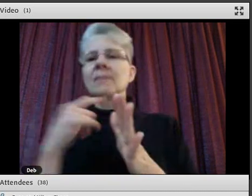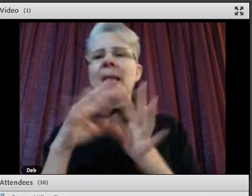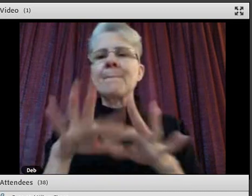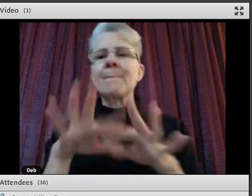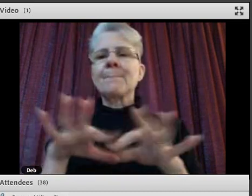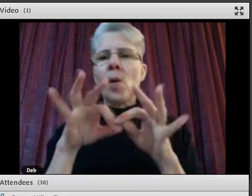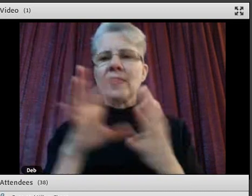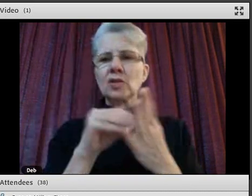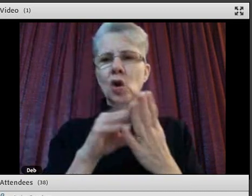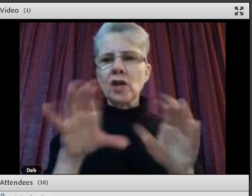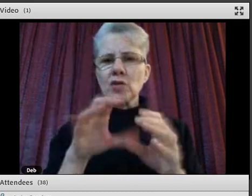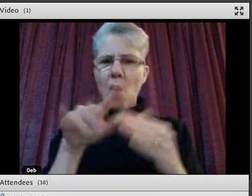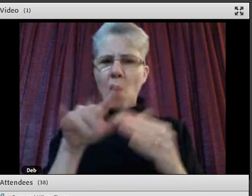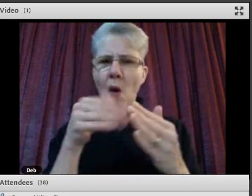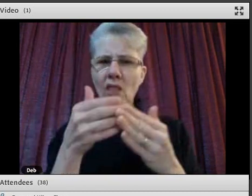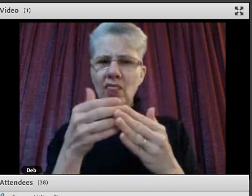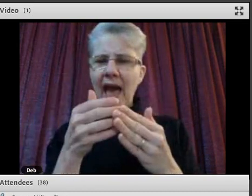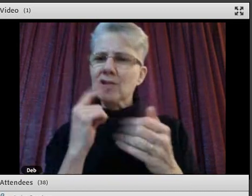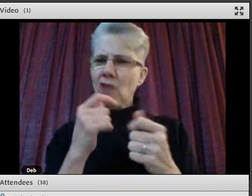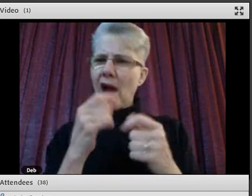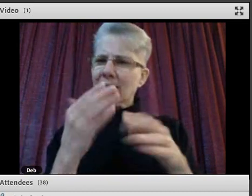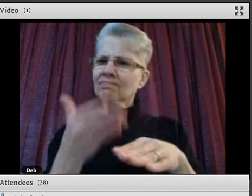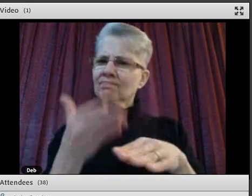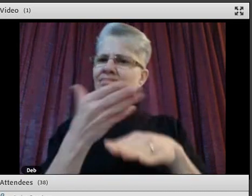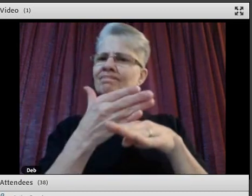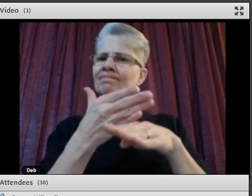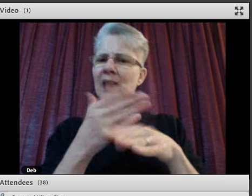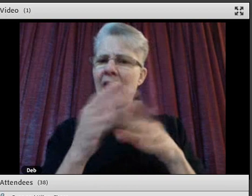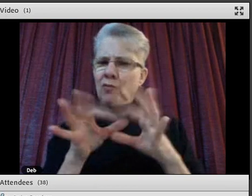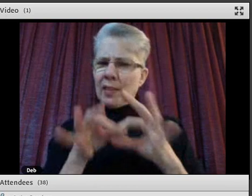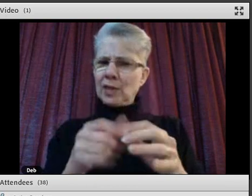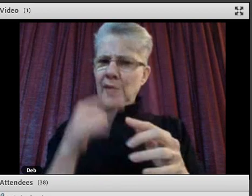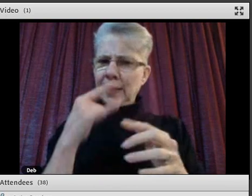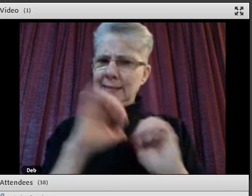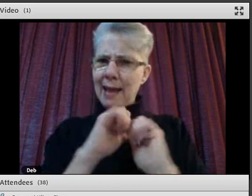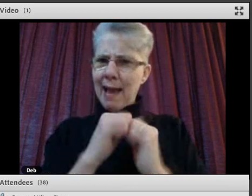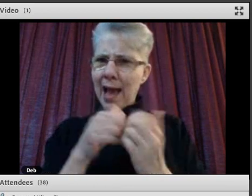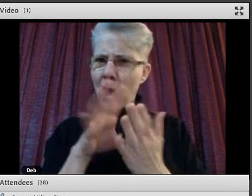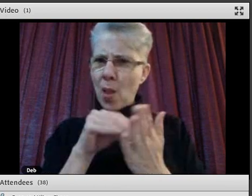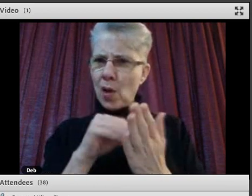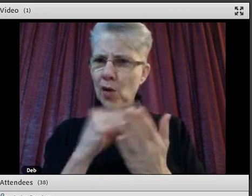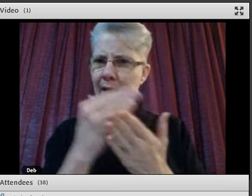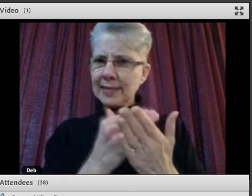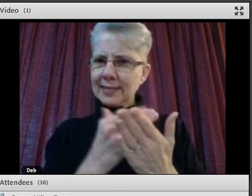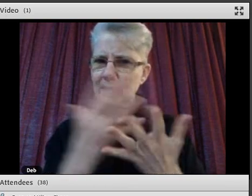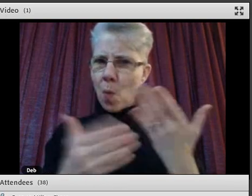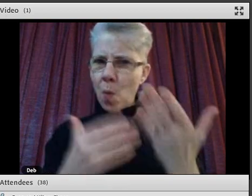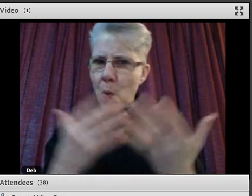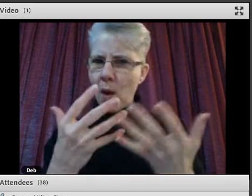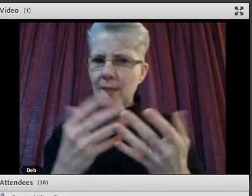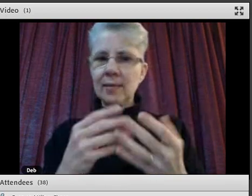to try to take it to the next level and really let it relate to the kids. Bottled penguins.